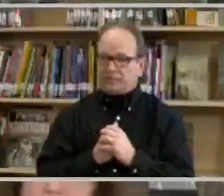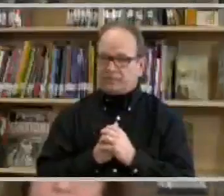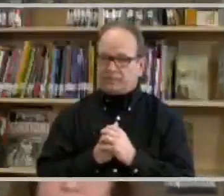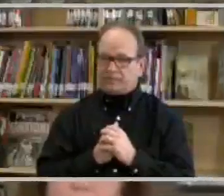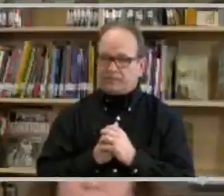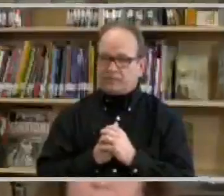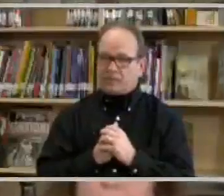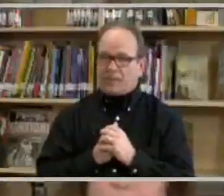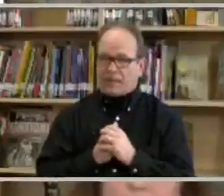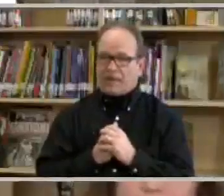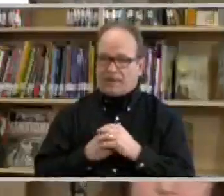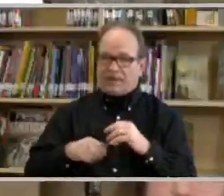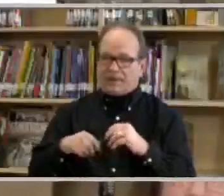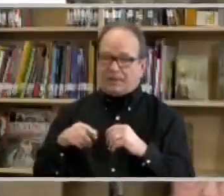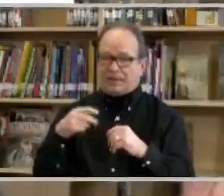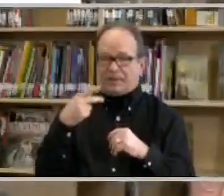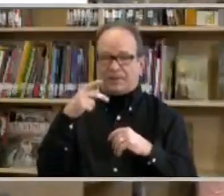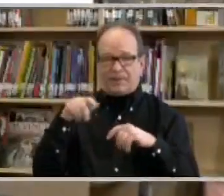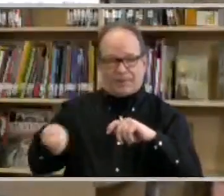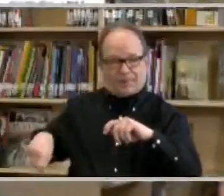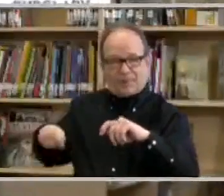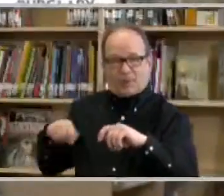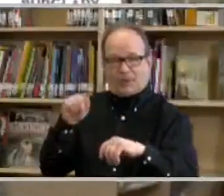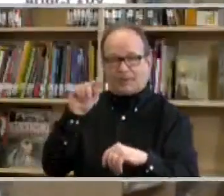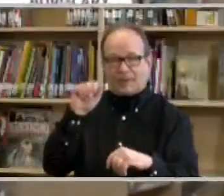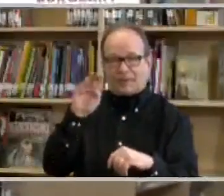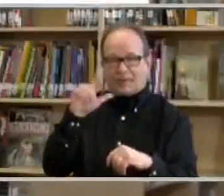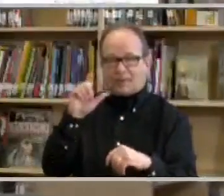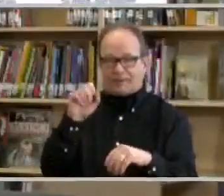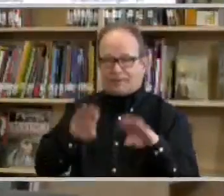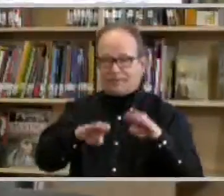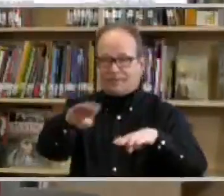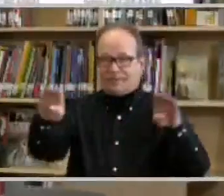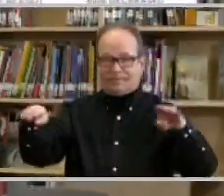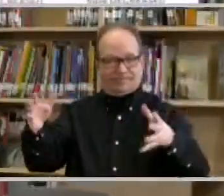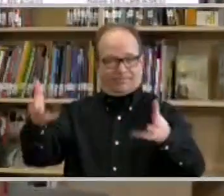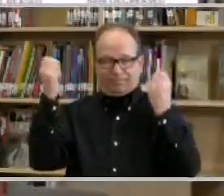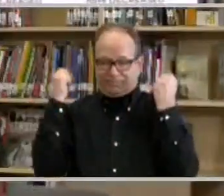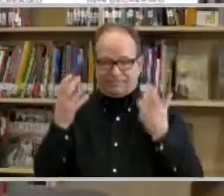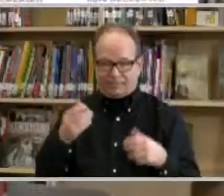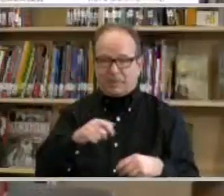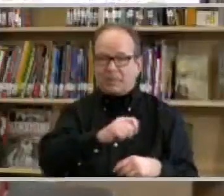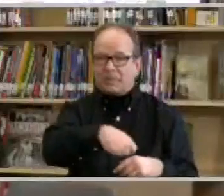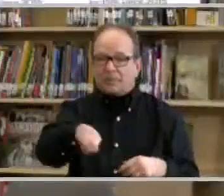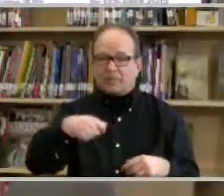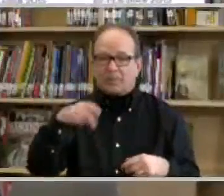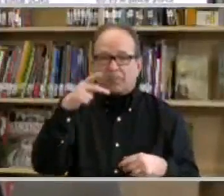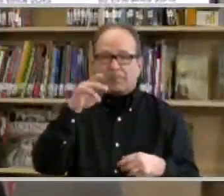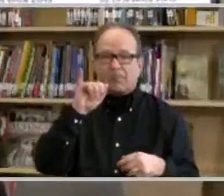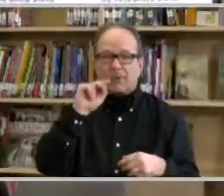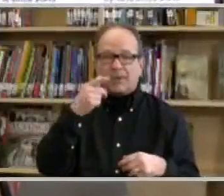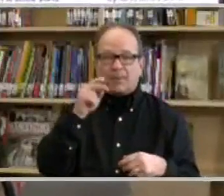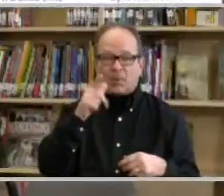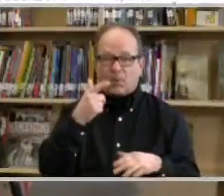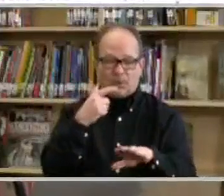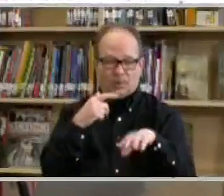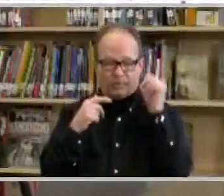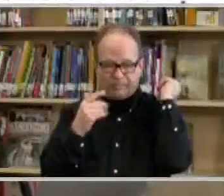YOU MENTIONED ACTUALLY, THE POOL TABLE WAS REMOVED. THE PING-PONG TABLE WAS REMOVED